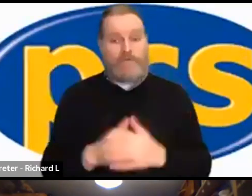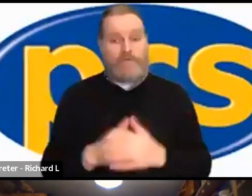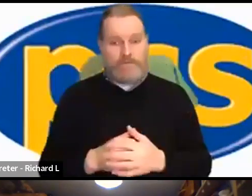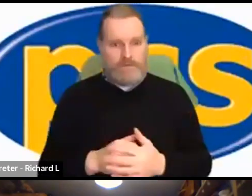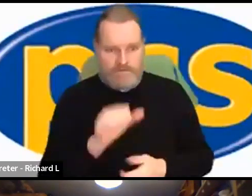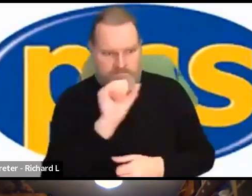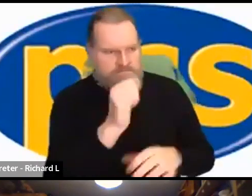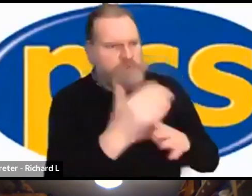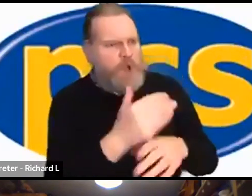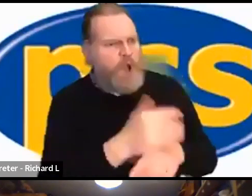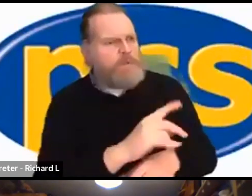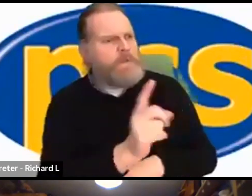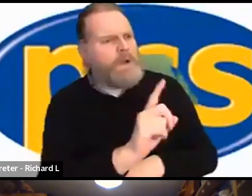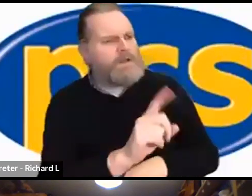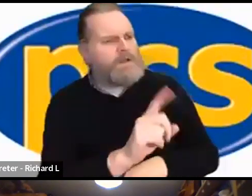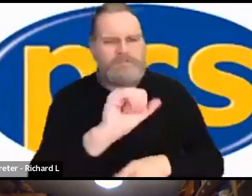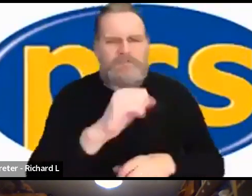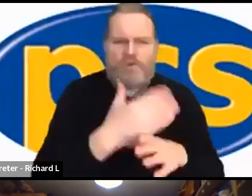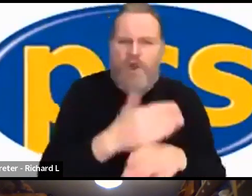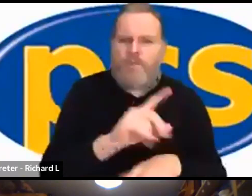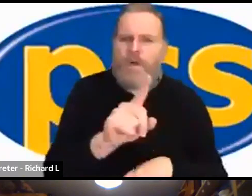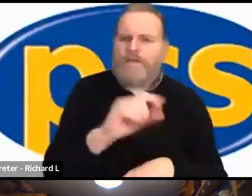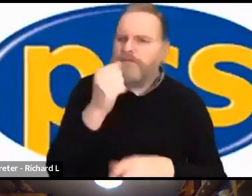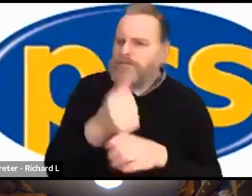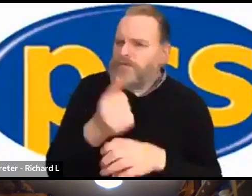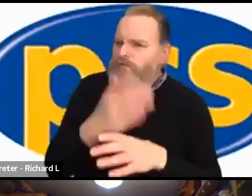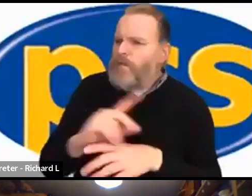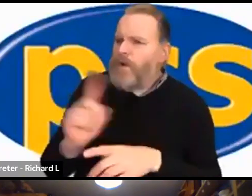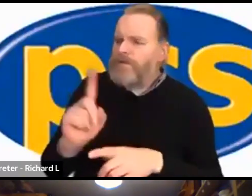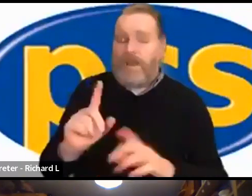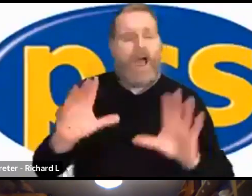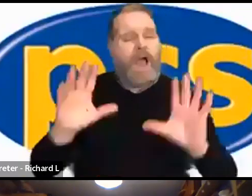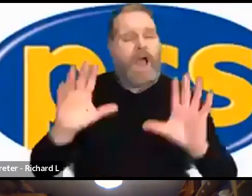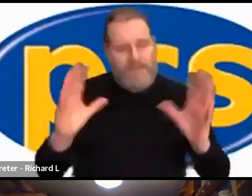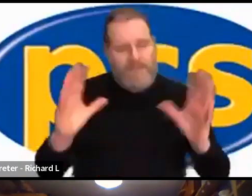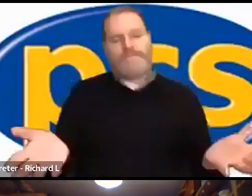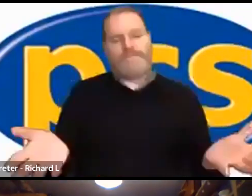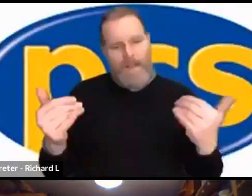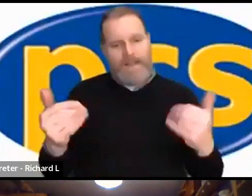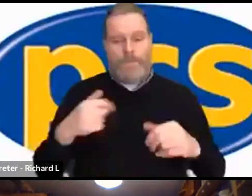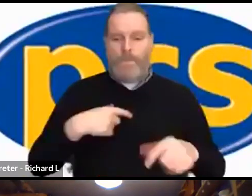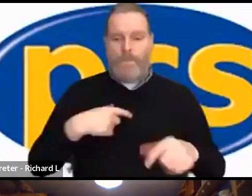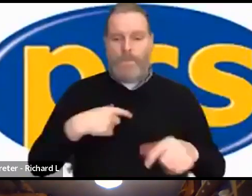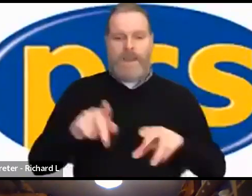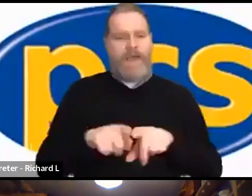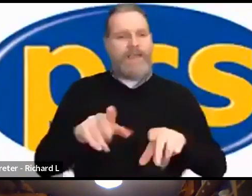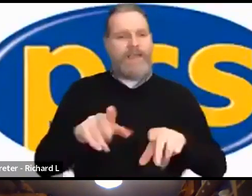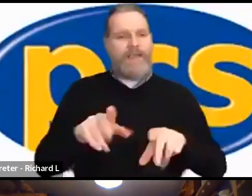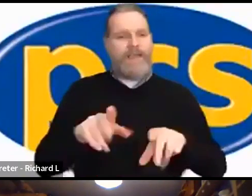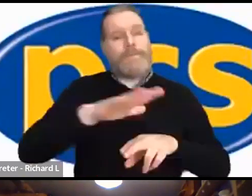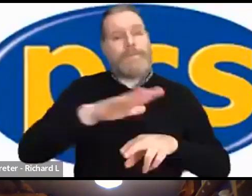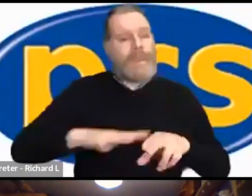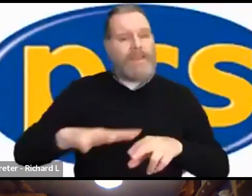say some of you don't some of you don't even know what you do , but we are all but we are all connected because we're all part of the all part of the Pcs all part of the Pcs family, and